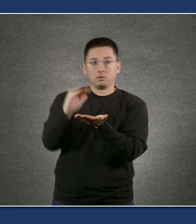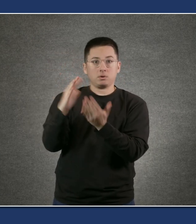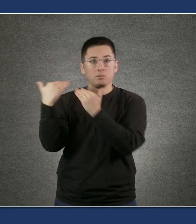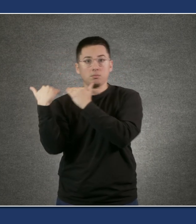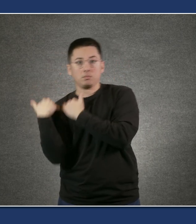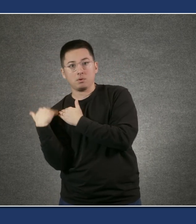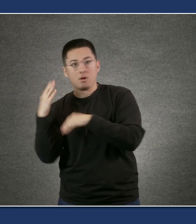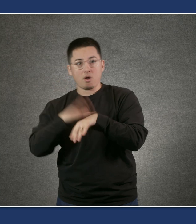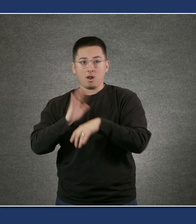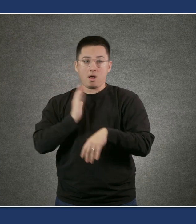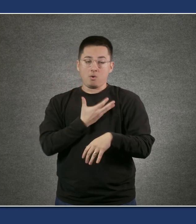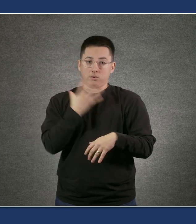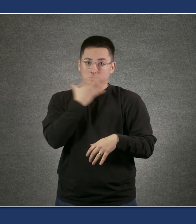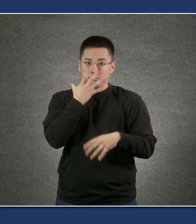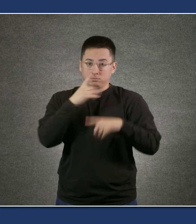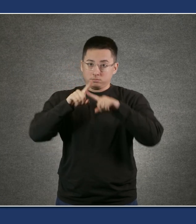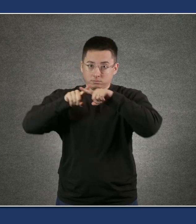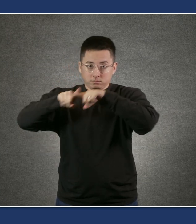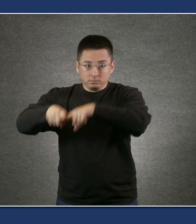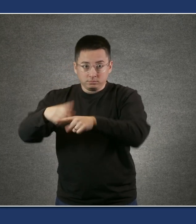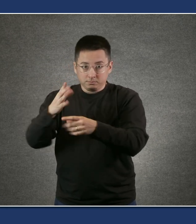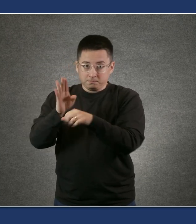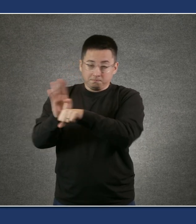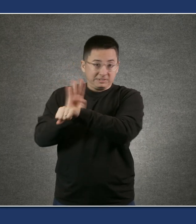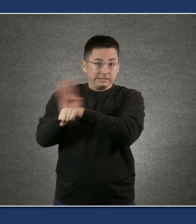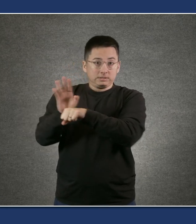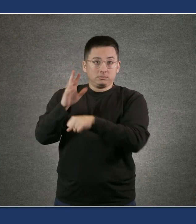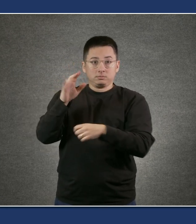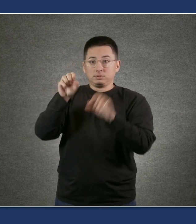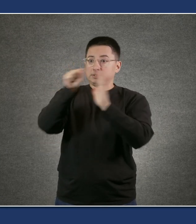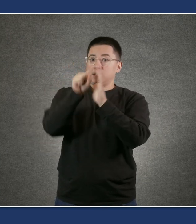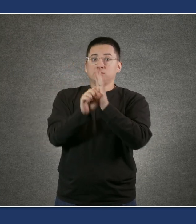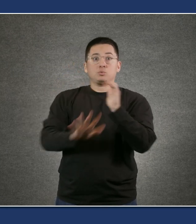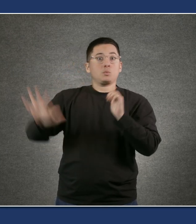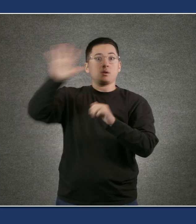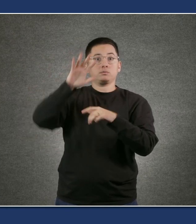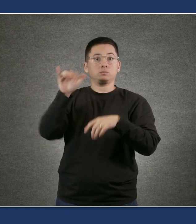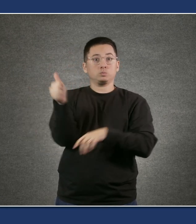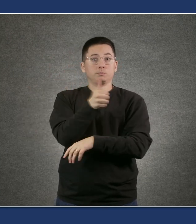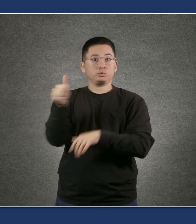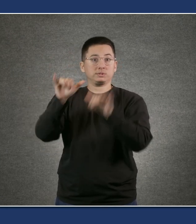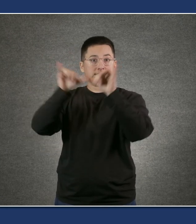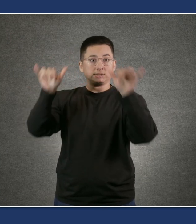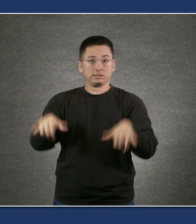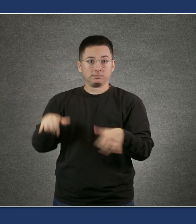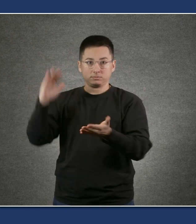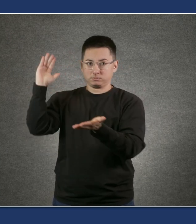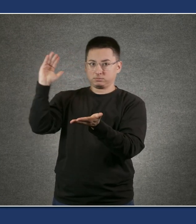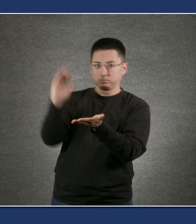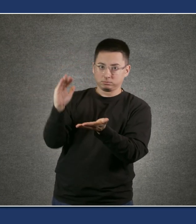where transportation options are already very limited, especially during evenings and on weekends.